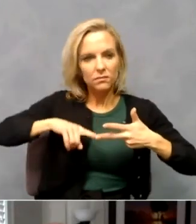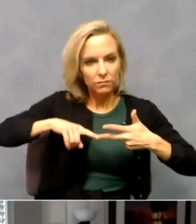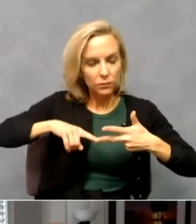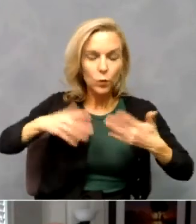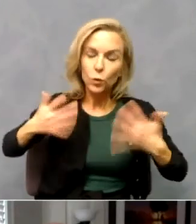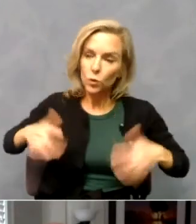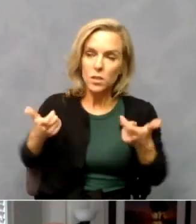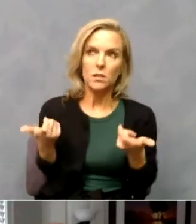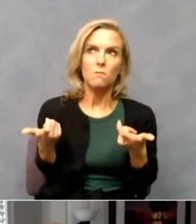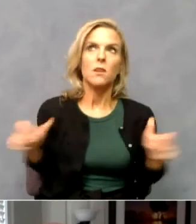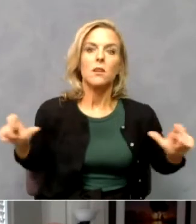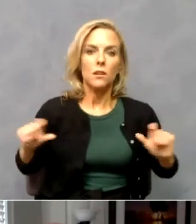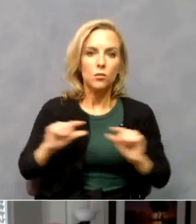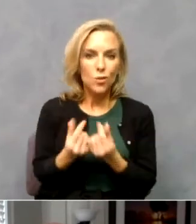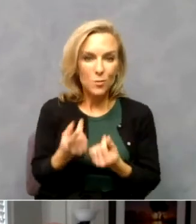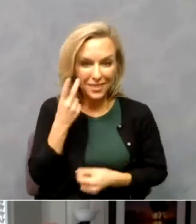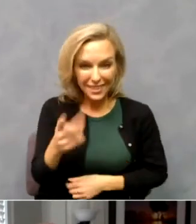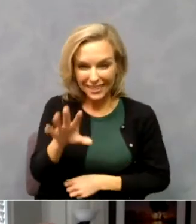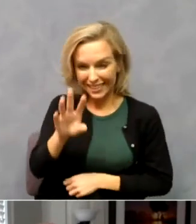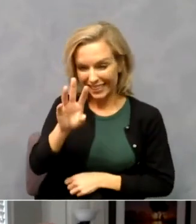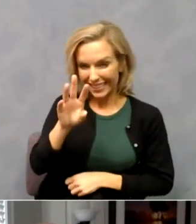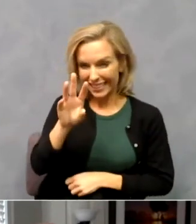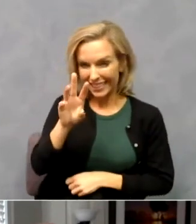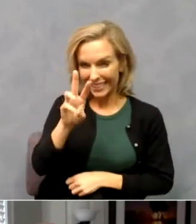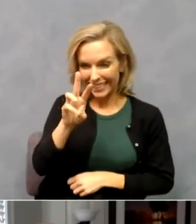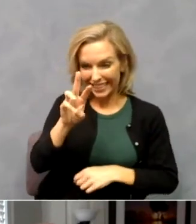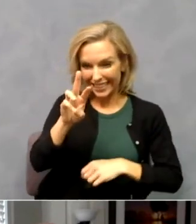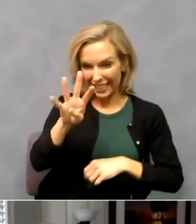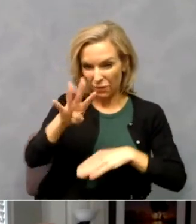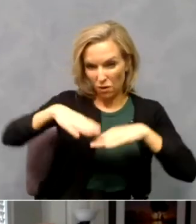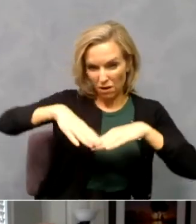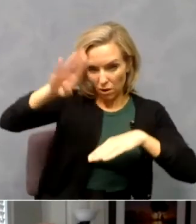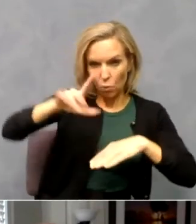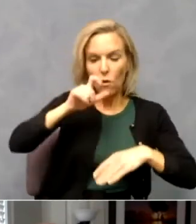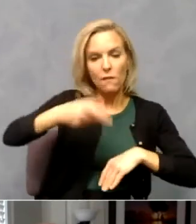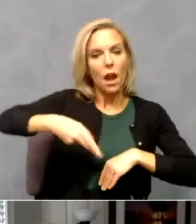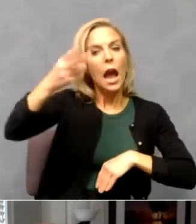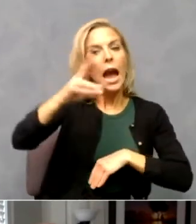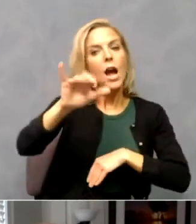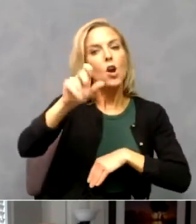the people 16 to 64 with high risk medical conditions, more than 110